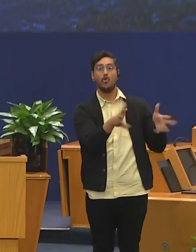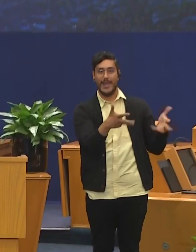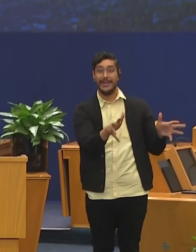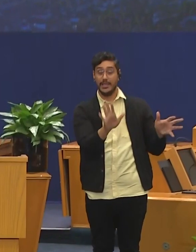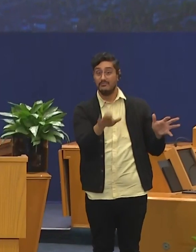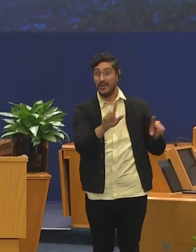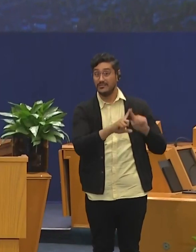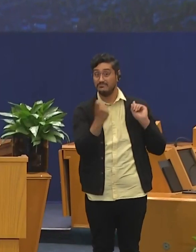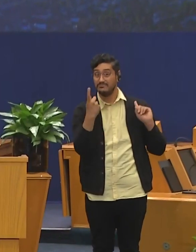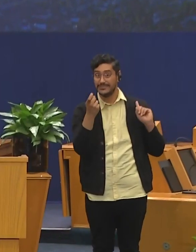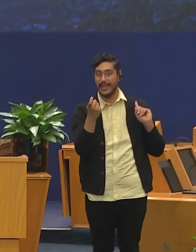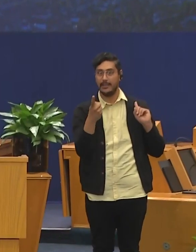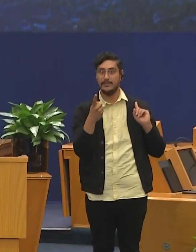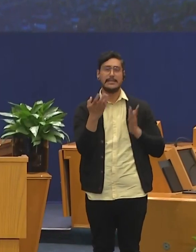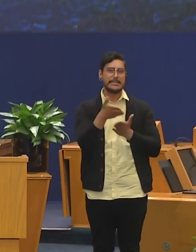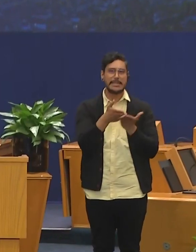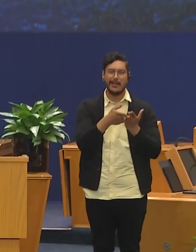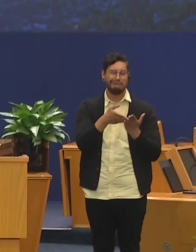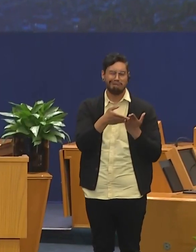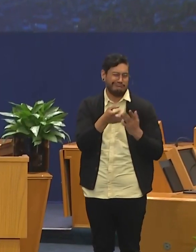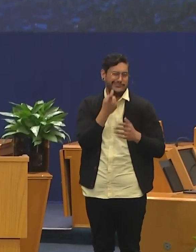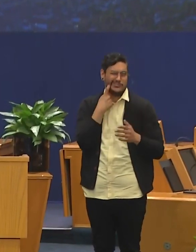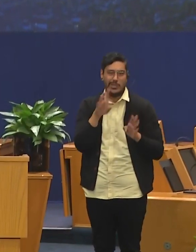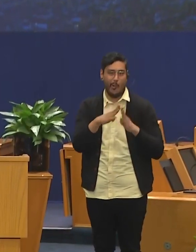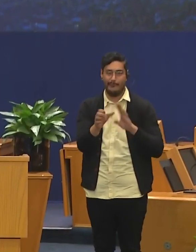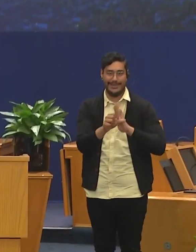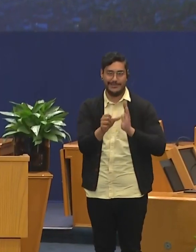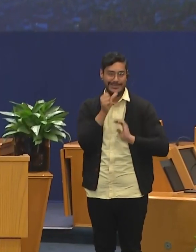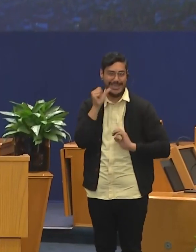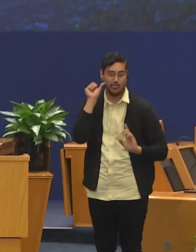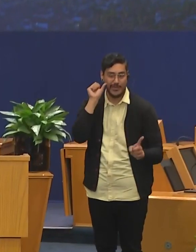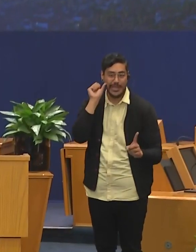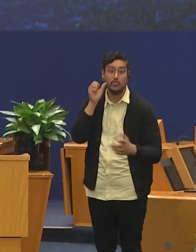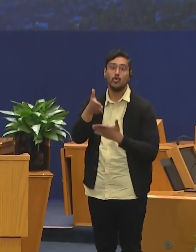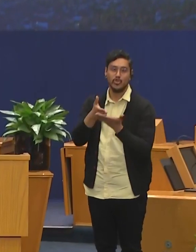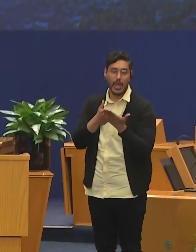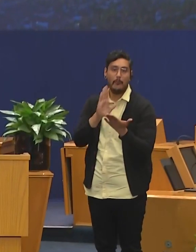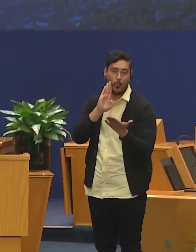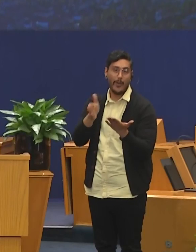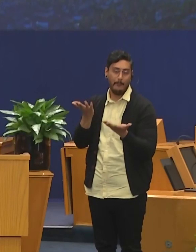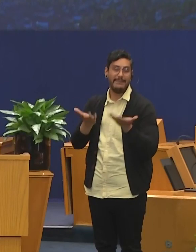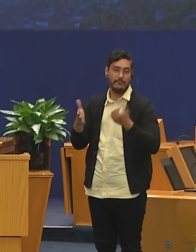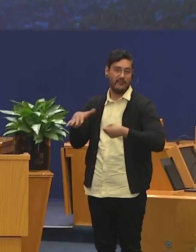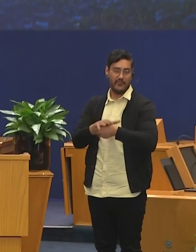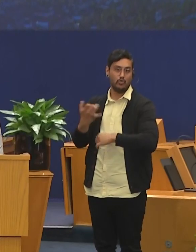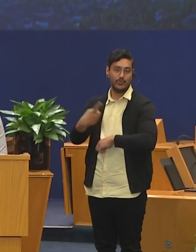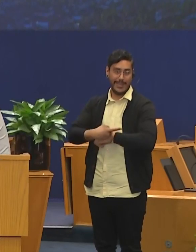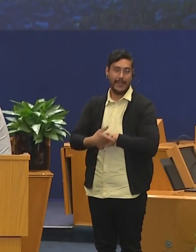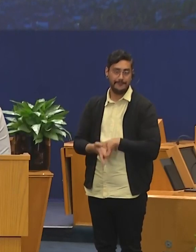RECOGNIZING THAT SOME OF THOSE SITES JUST CAME ONLINE YESTERDAY. SO BY TODAY, MOST OF THOSE WILL BE FILLED.